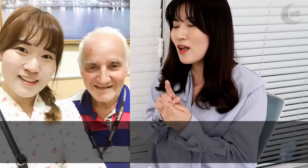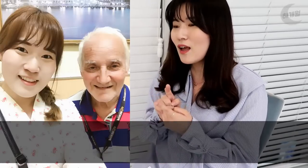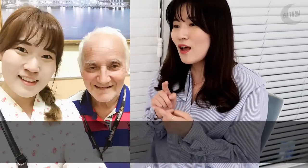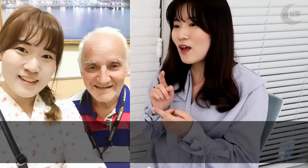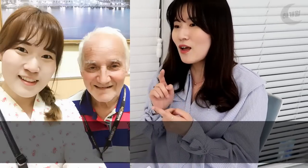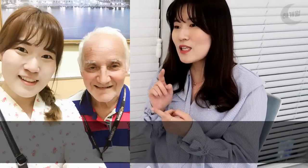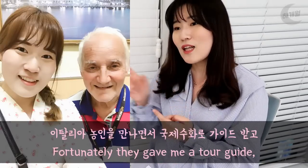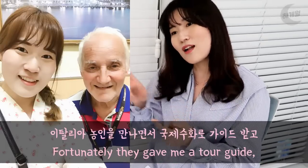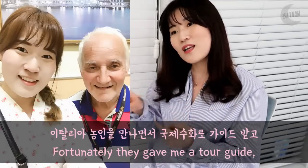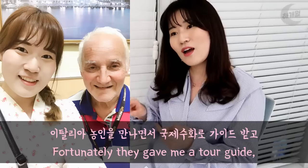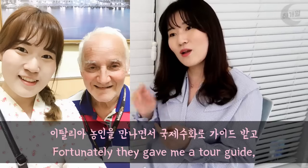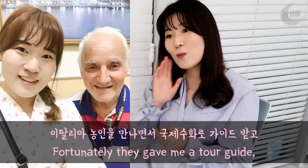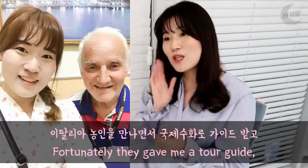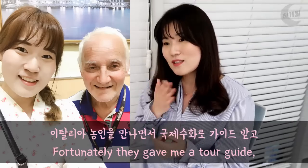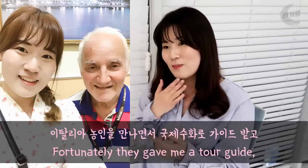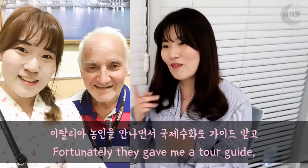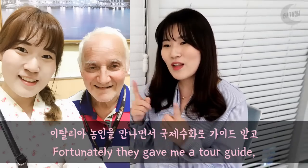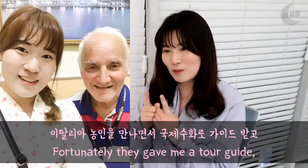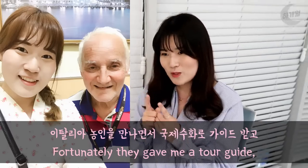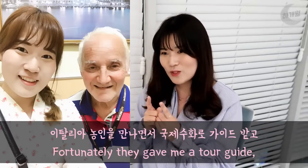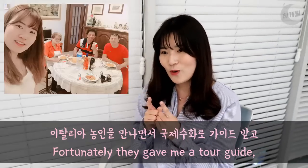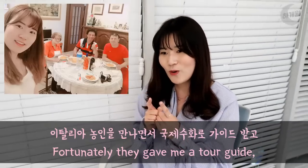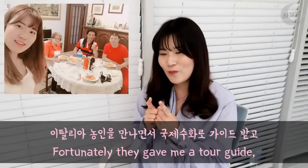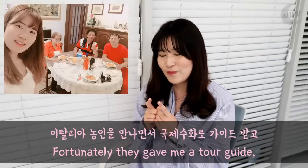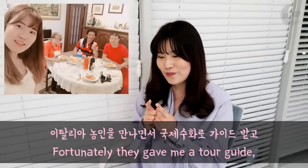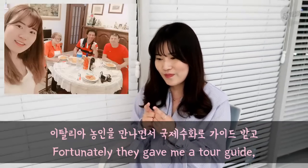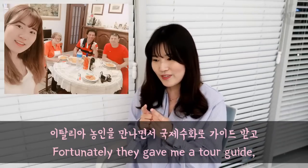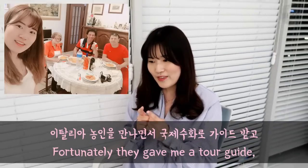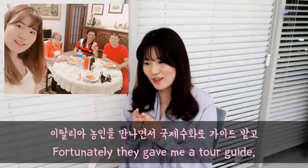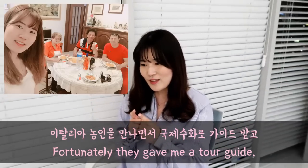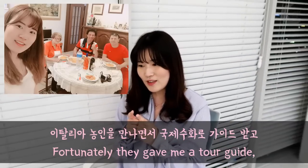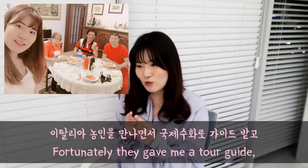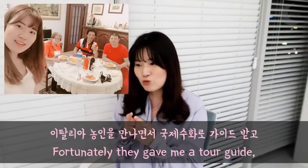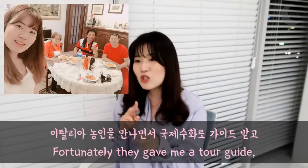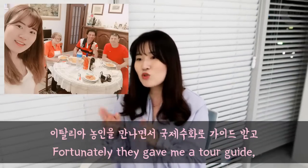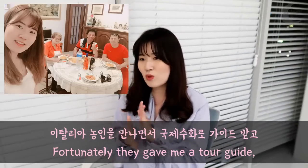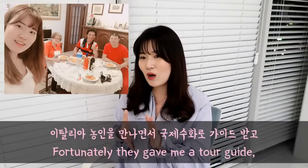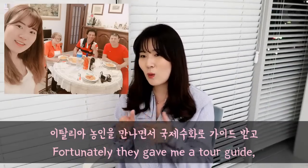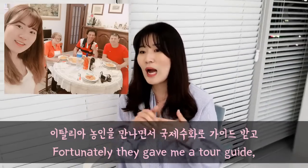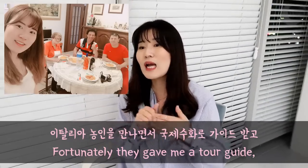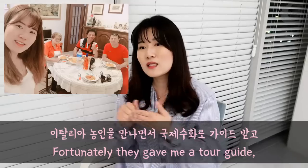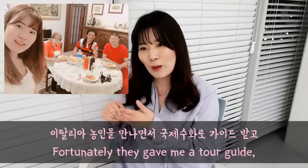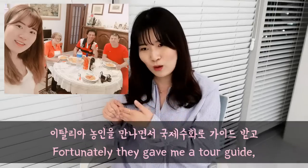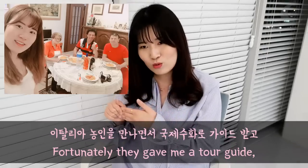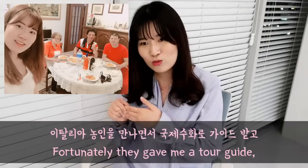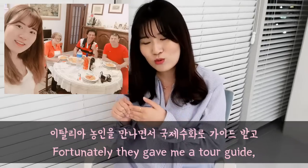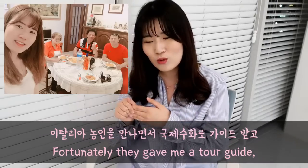Fortunately he/she gave me a tour guide,